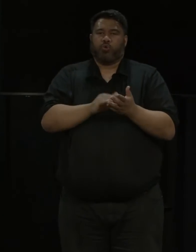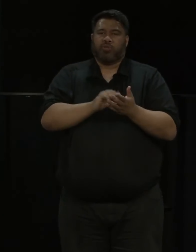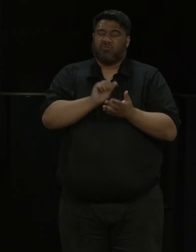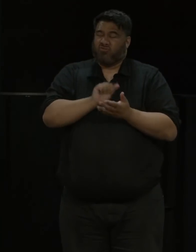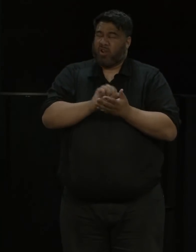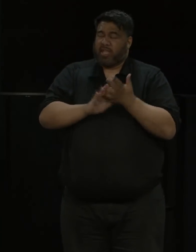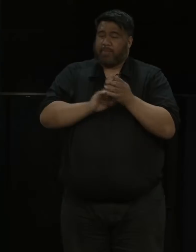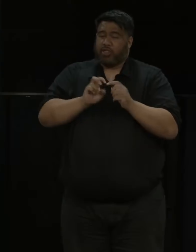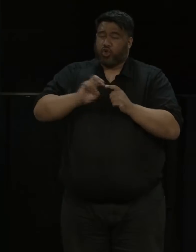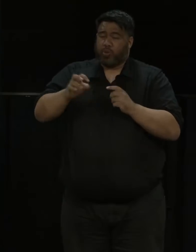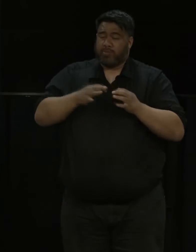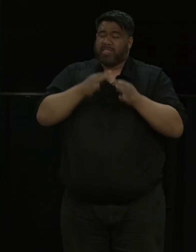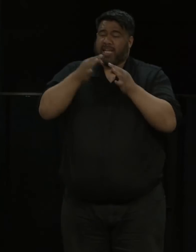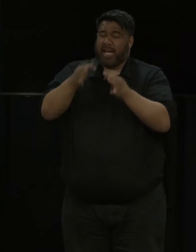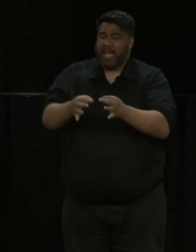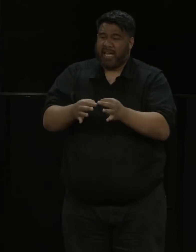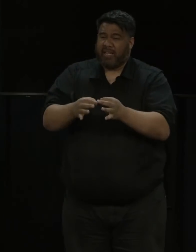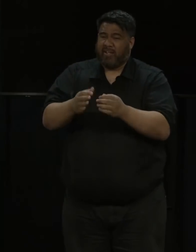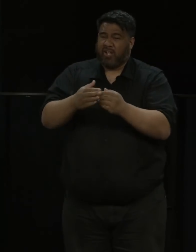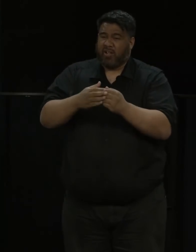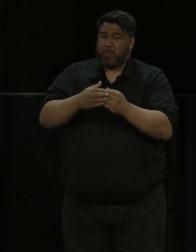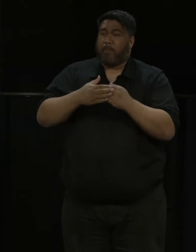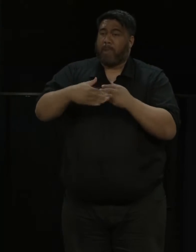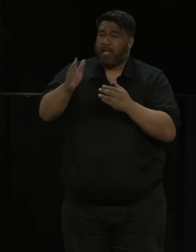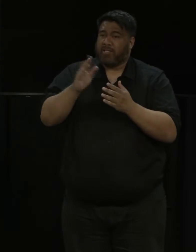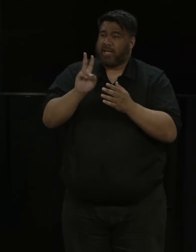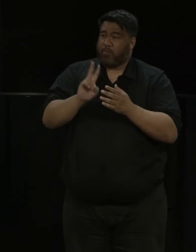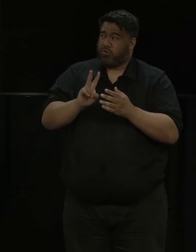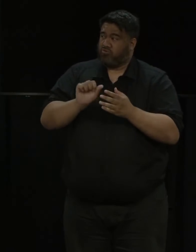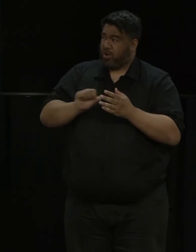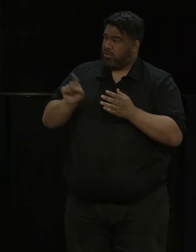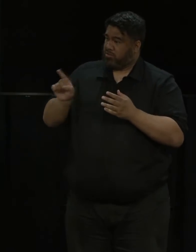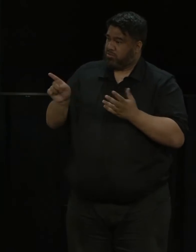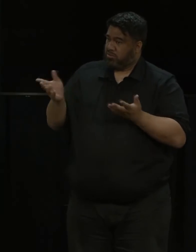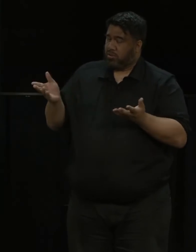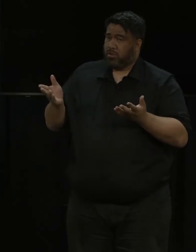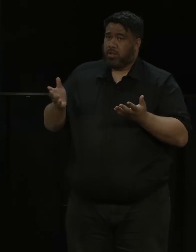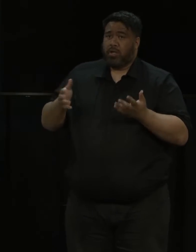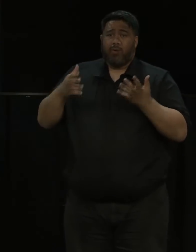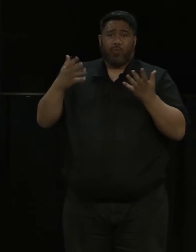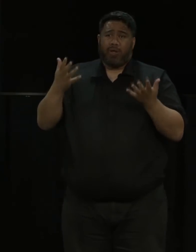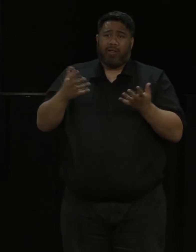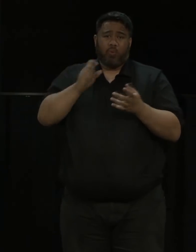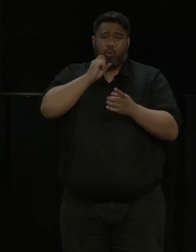do a week of self-isolation so you have effectively kicked international tourism down the road for more than six months haven't you?